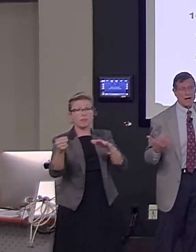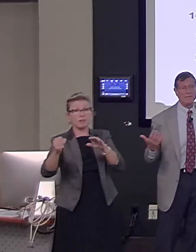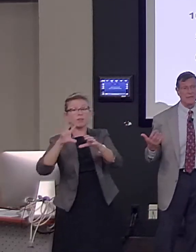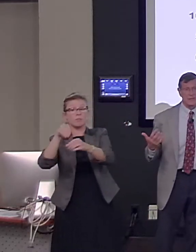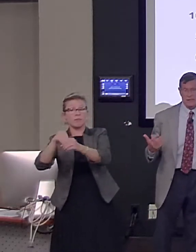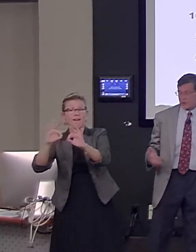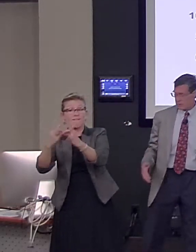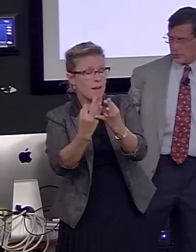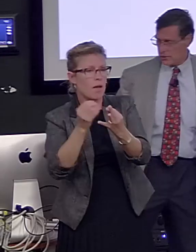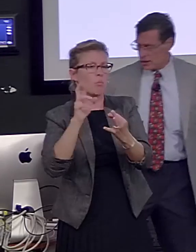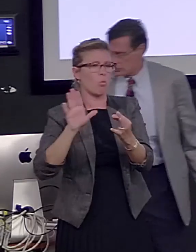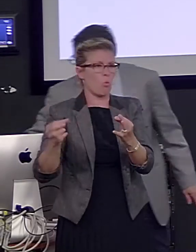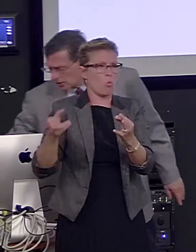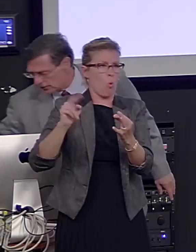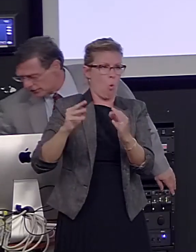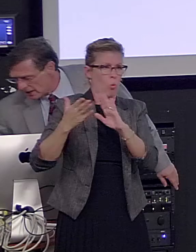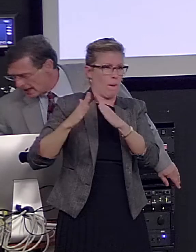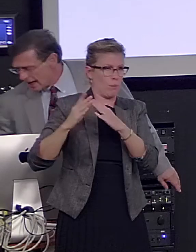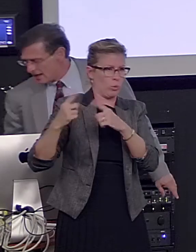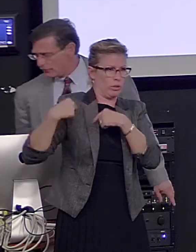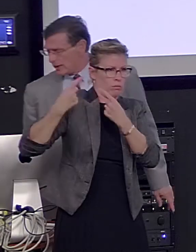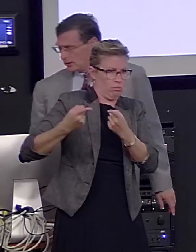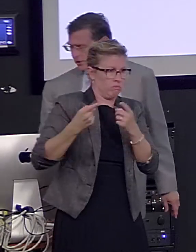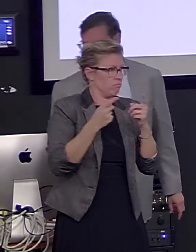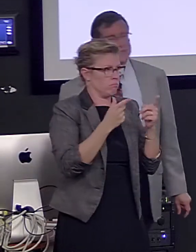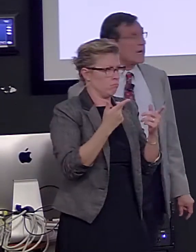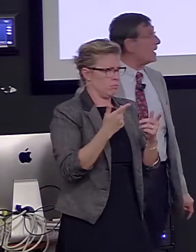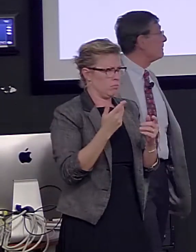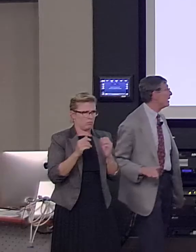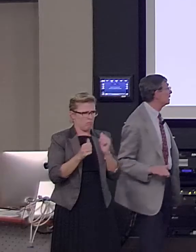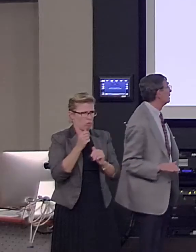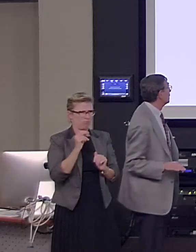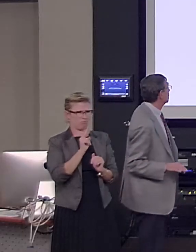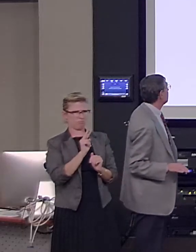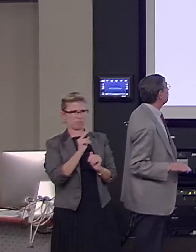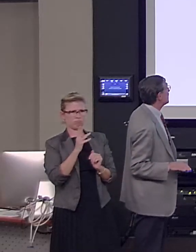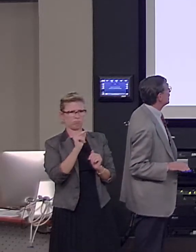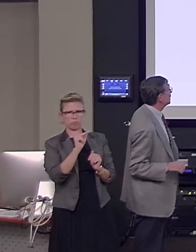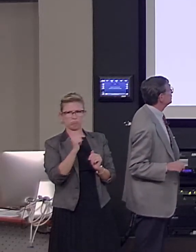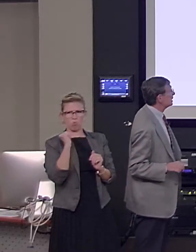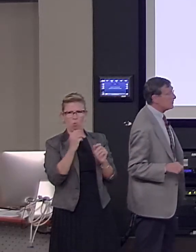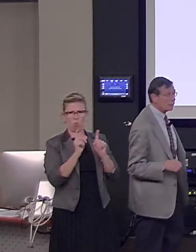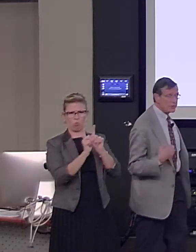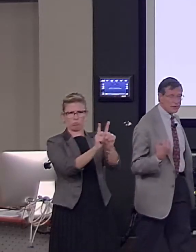or obviously the community controlled. And if we looked at timing, we find that within